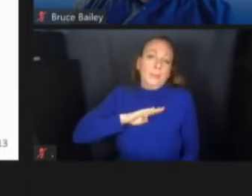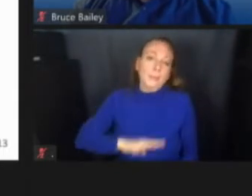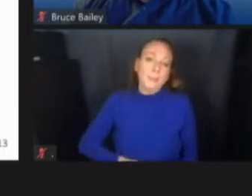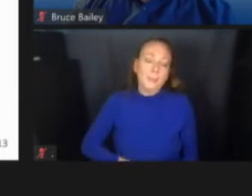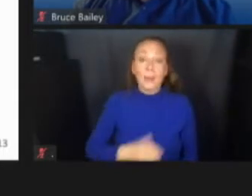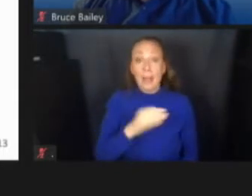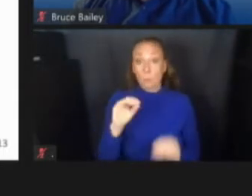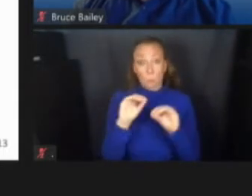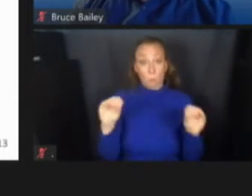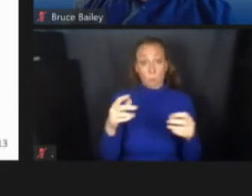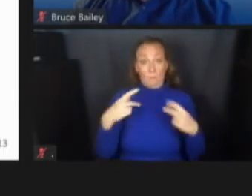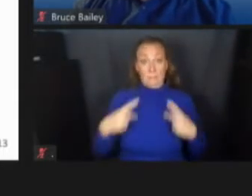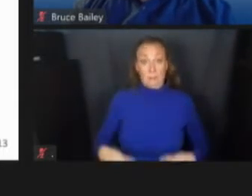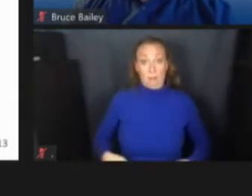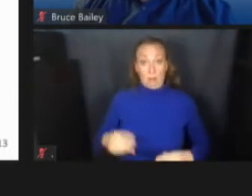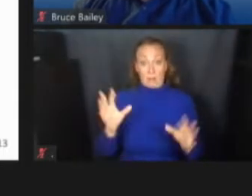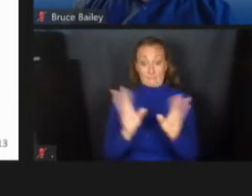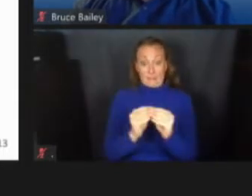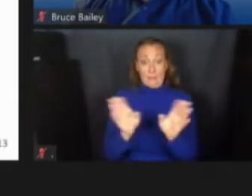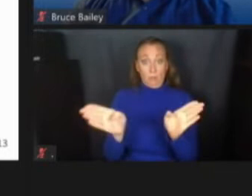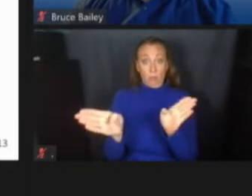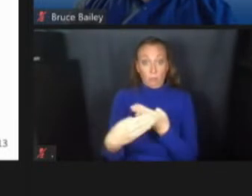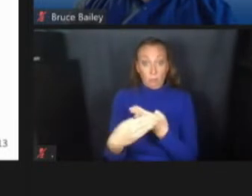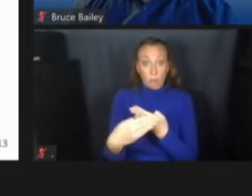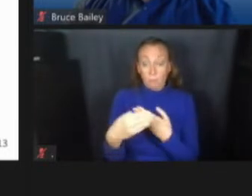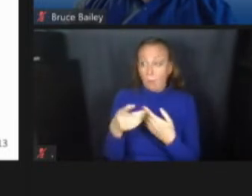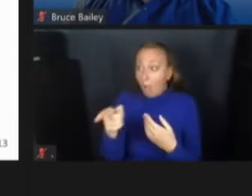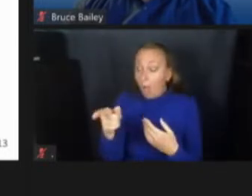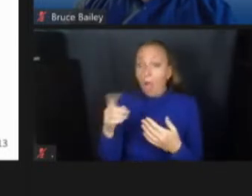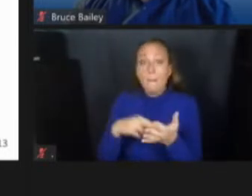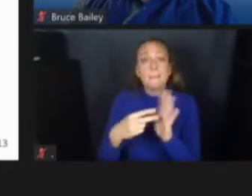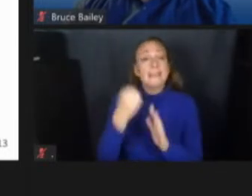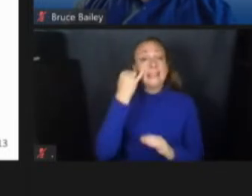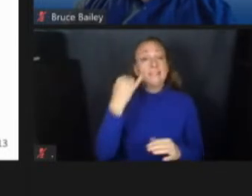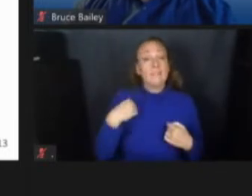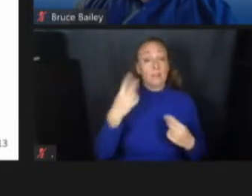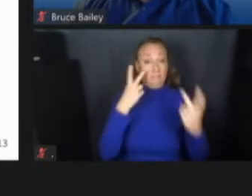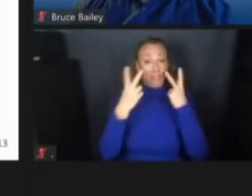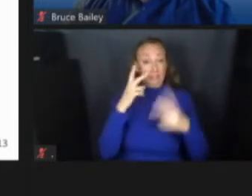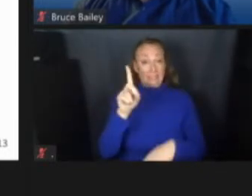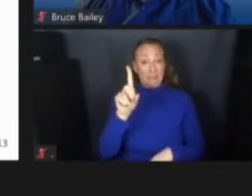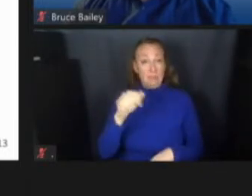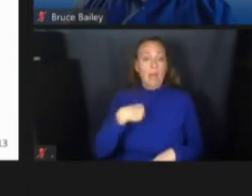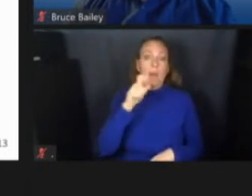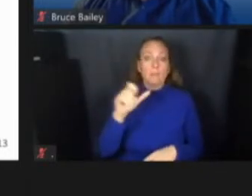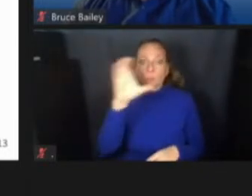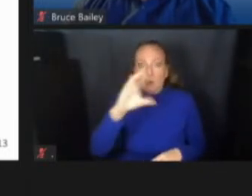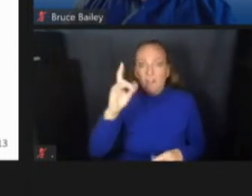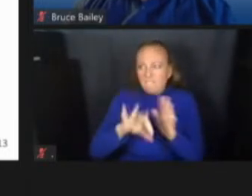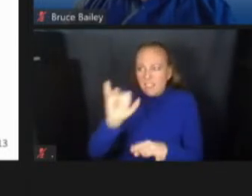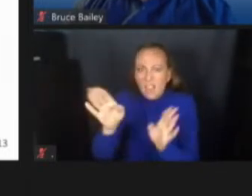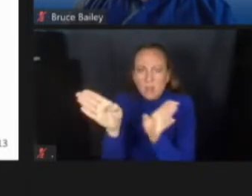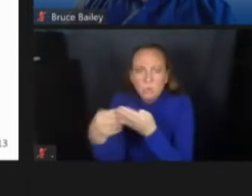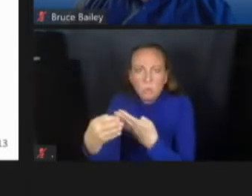someone with a vision disability doesn't have to worry about finding that meeting room, or if the room is wheelchair accessible,